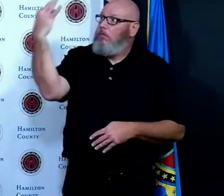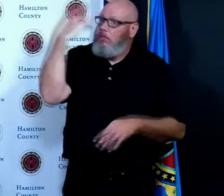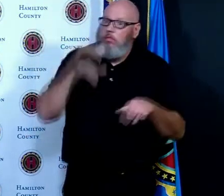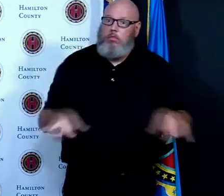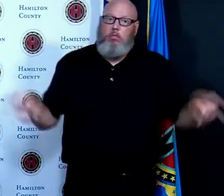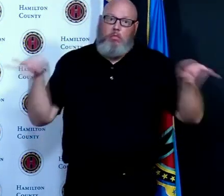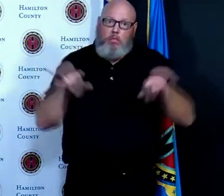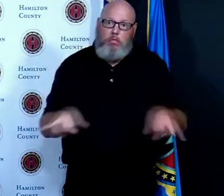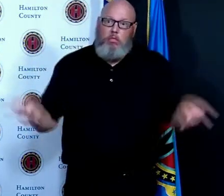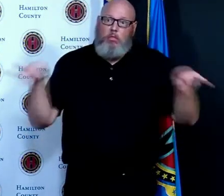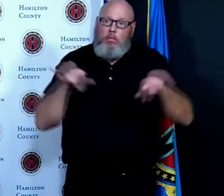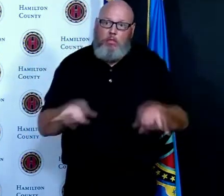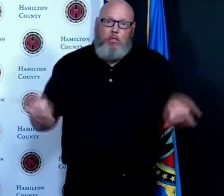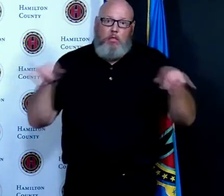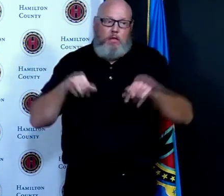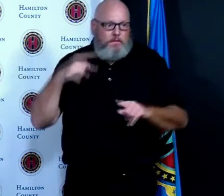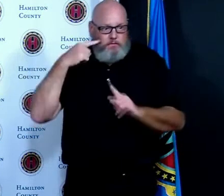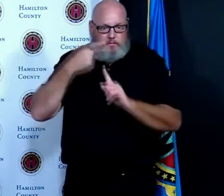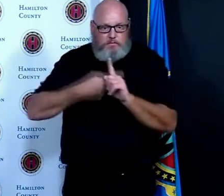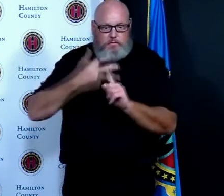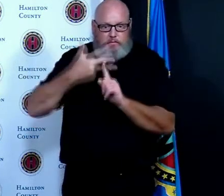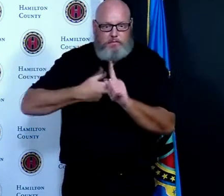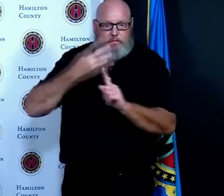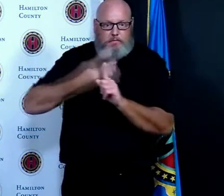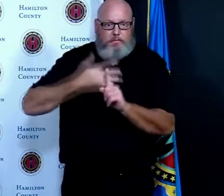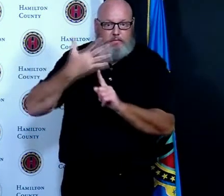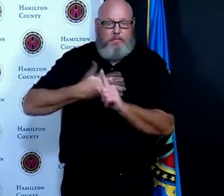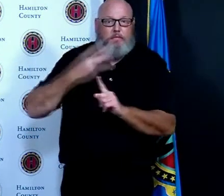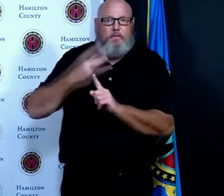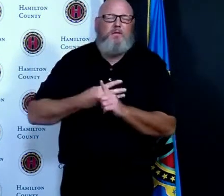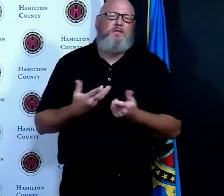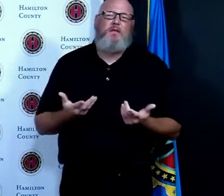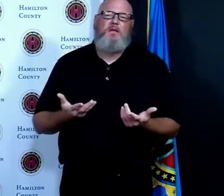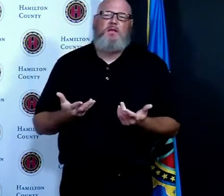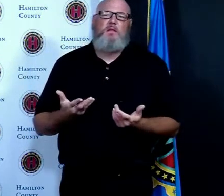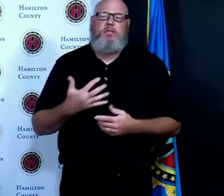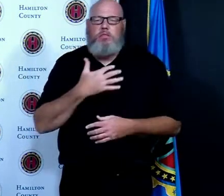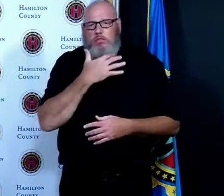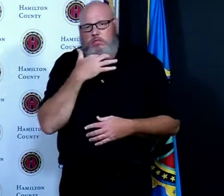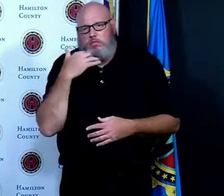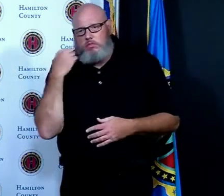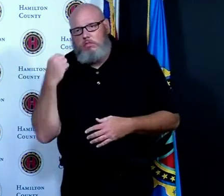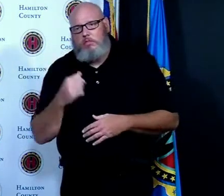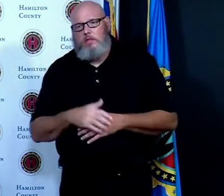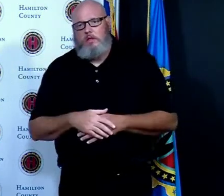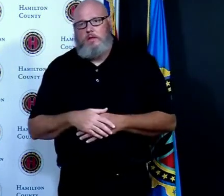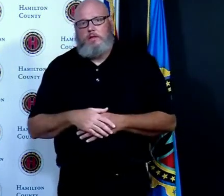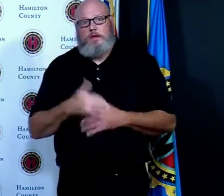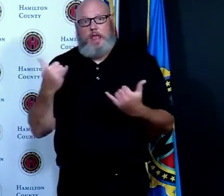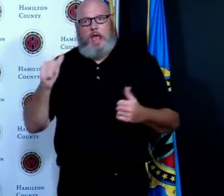based on what the Governor said yesterday it seems like we could be headed for some sort of